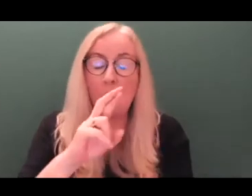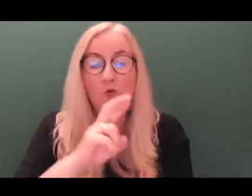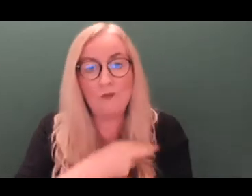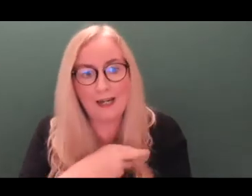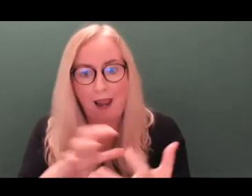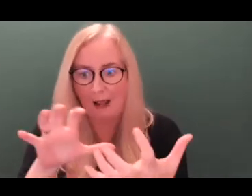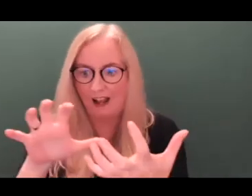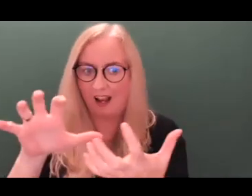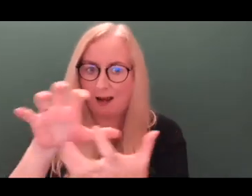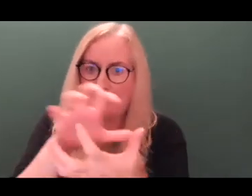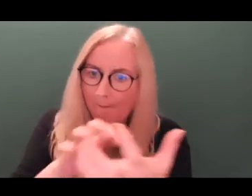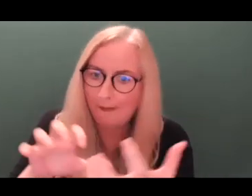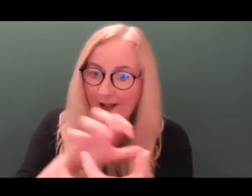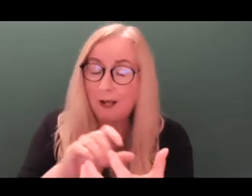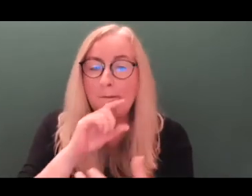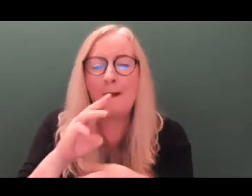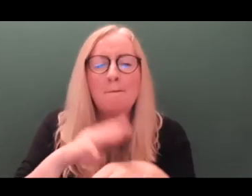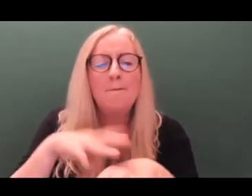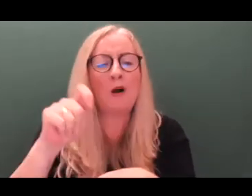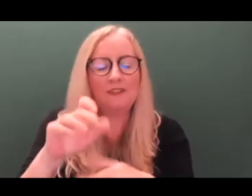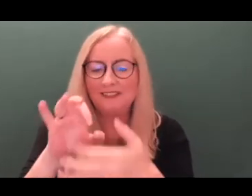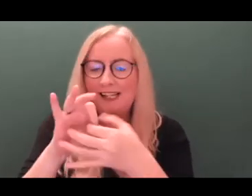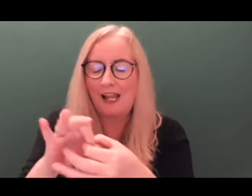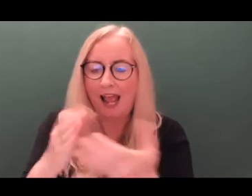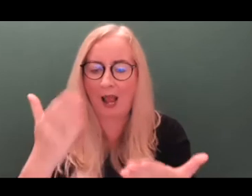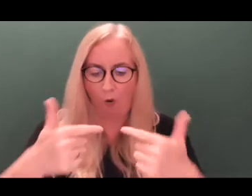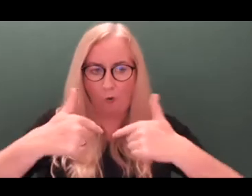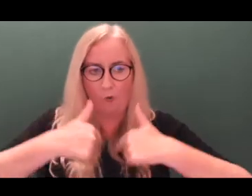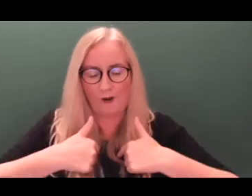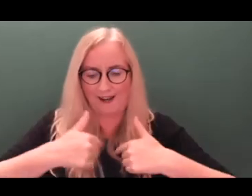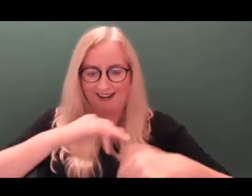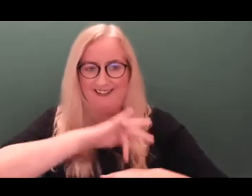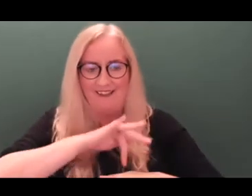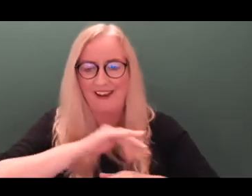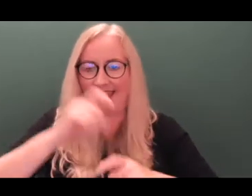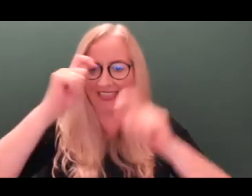but I think most of it is around our own thinking and as Patricia said that pooling together,